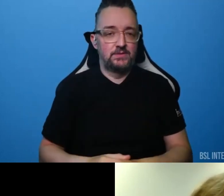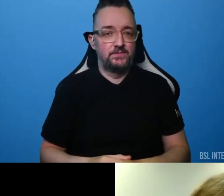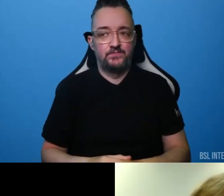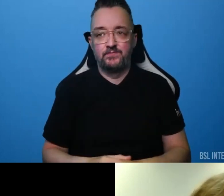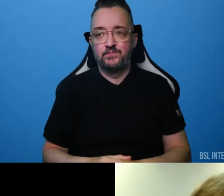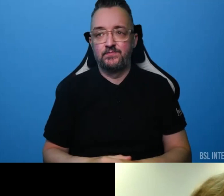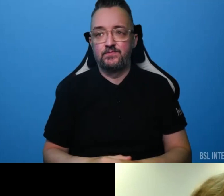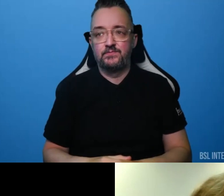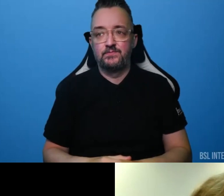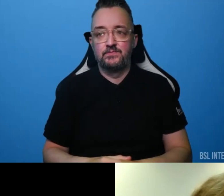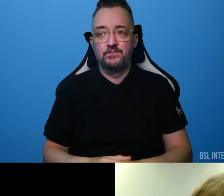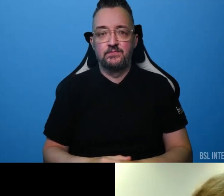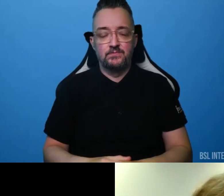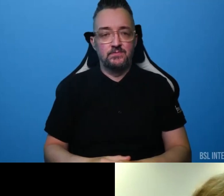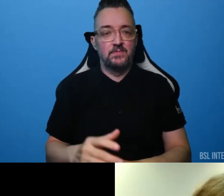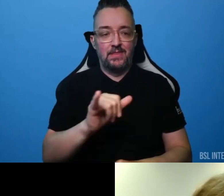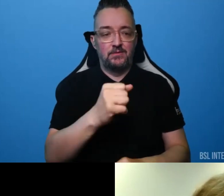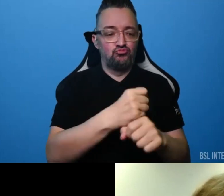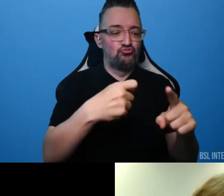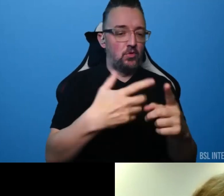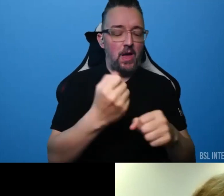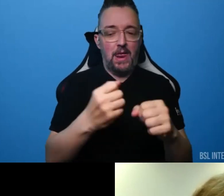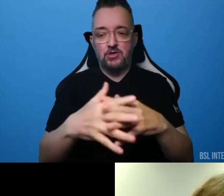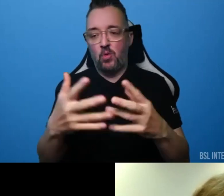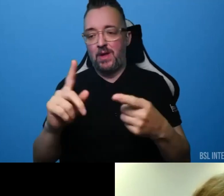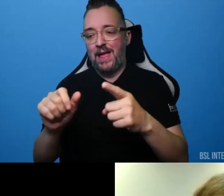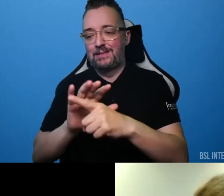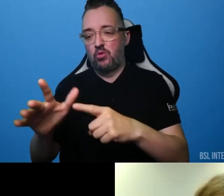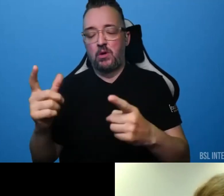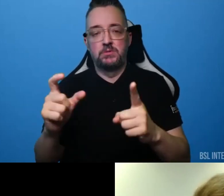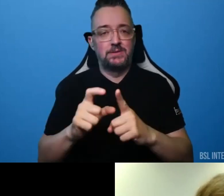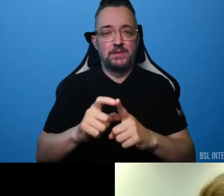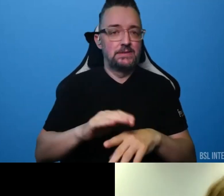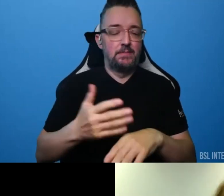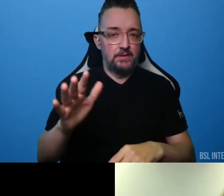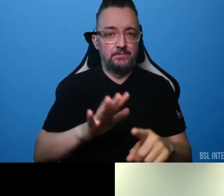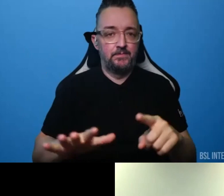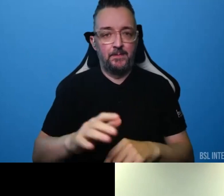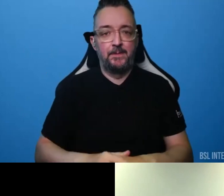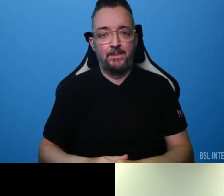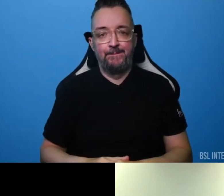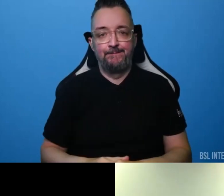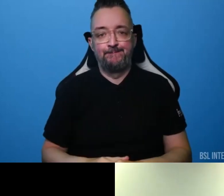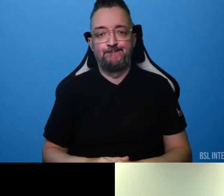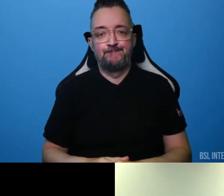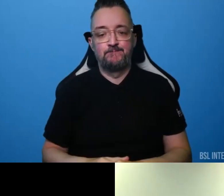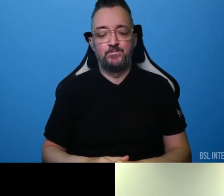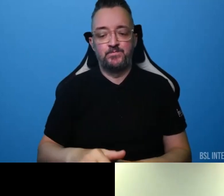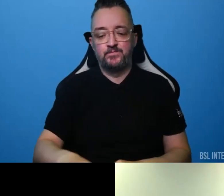whether it's in Greenock or Glasgow or Edinburgh or Dundee and hopefully everywhere else. Yeah I mean it's so true isn't it.